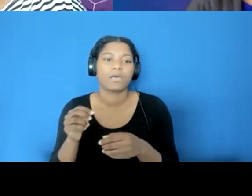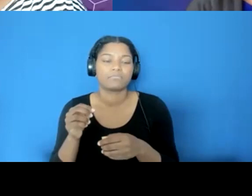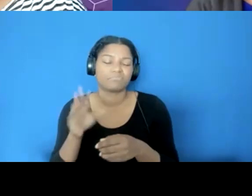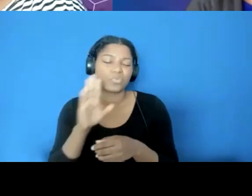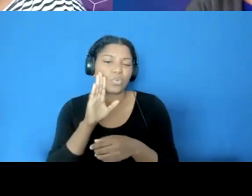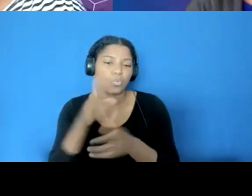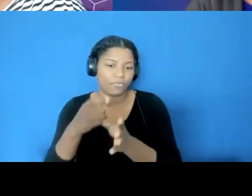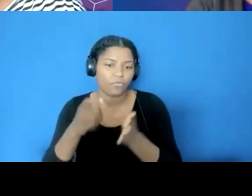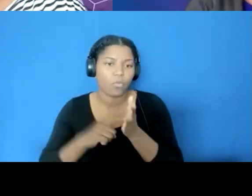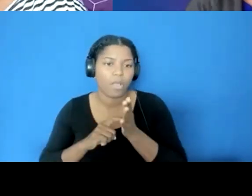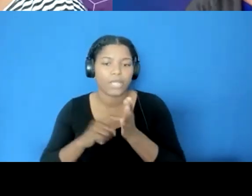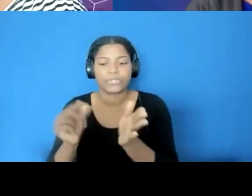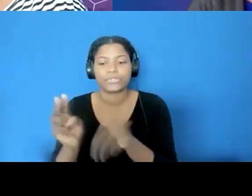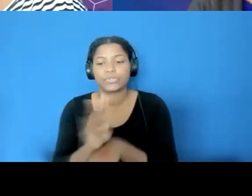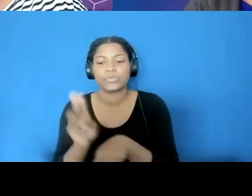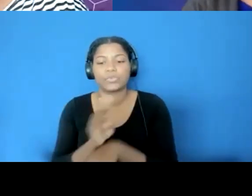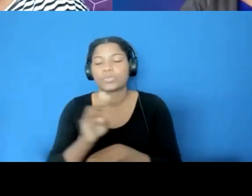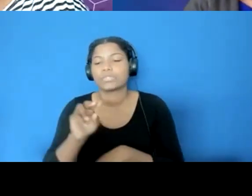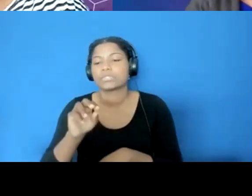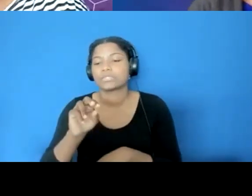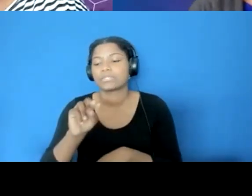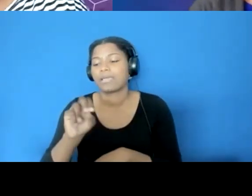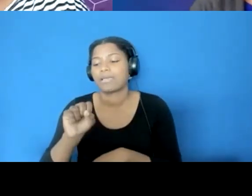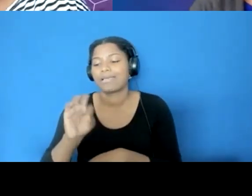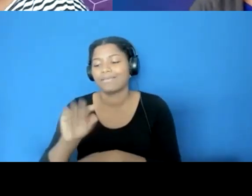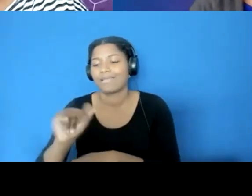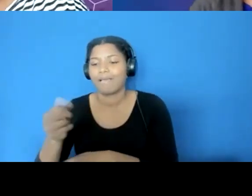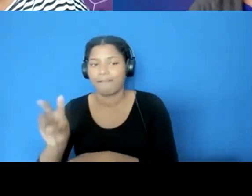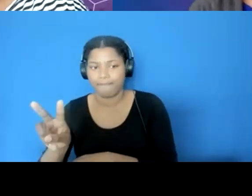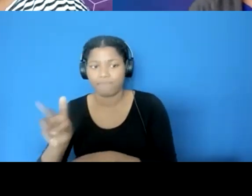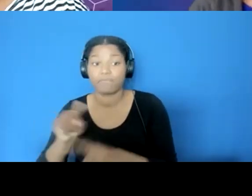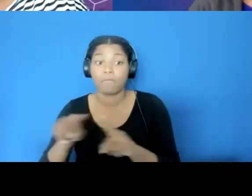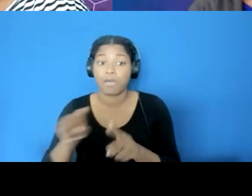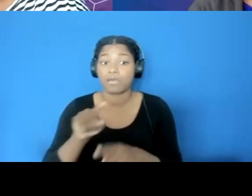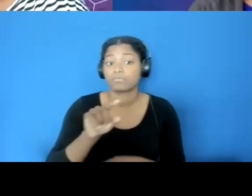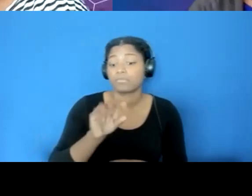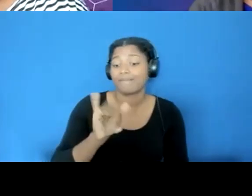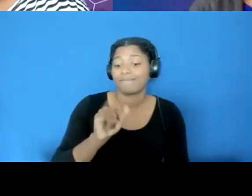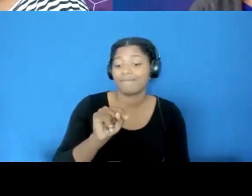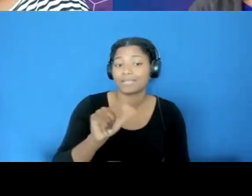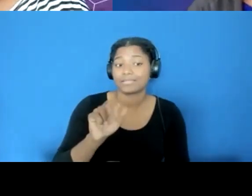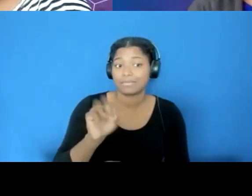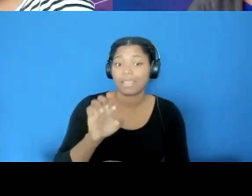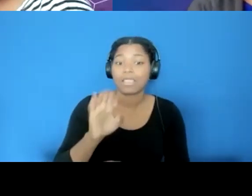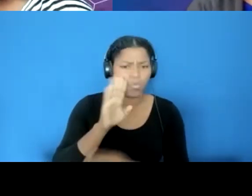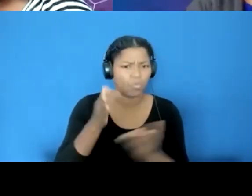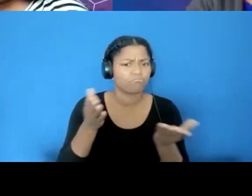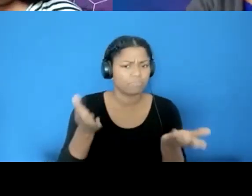But FastLane is still around for a number of items, including there are, I believe,